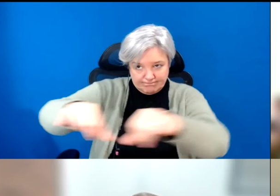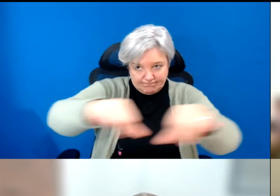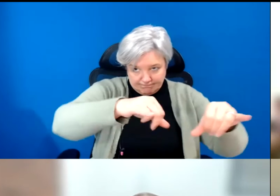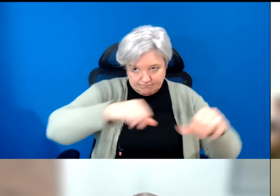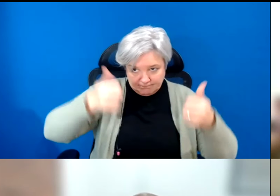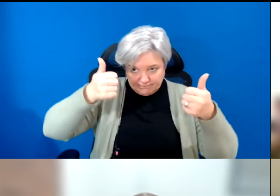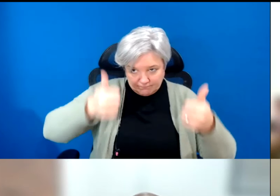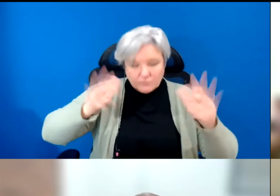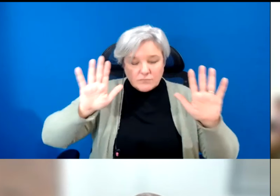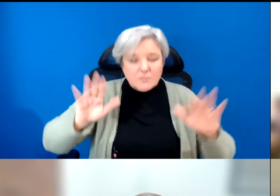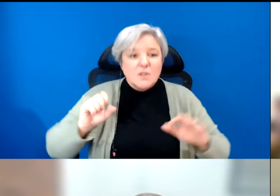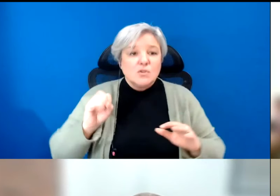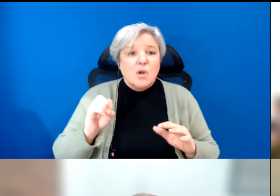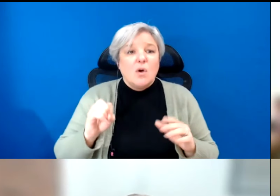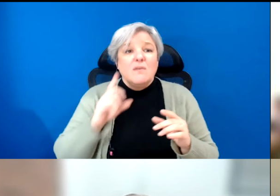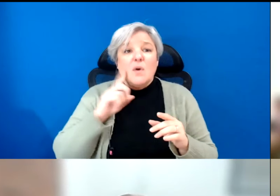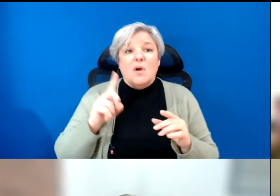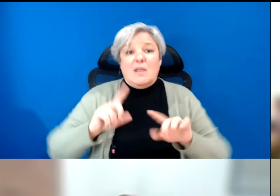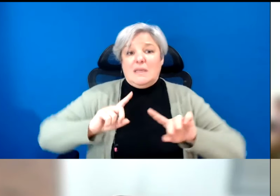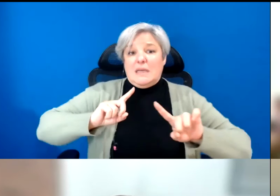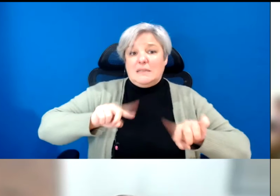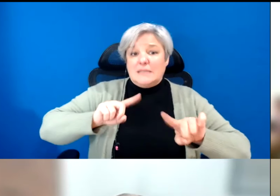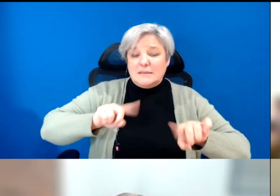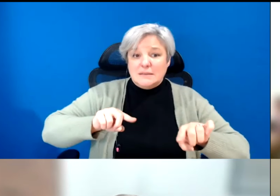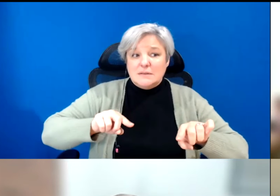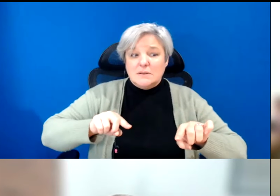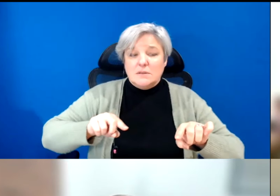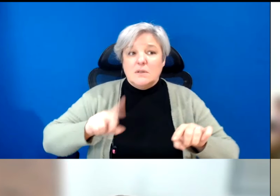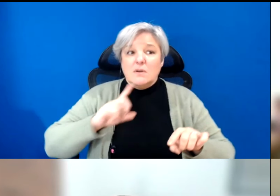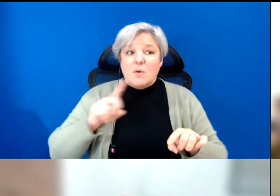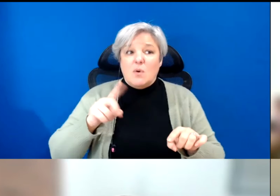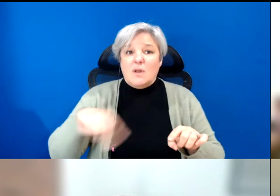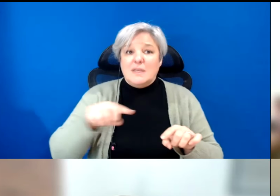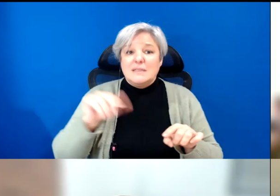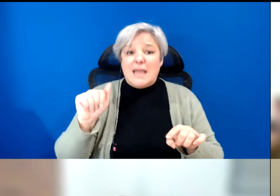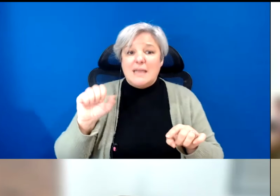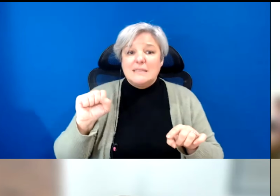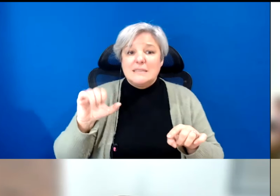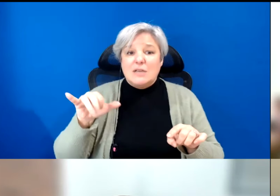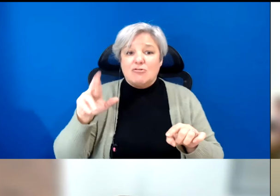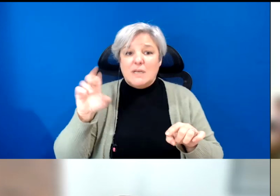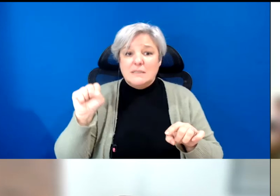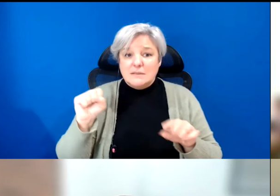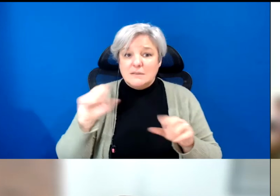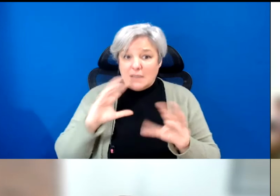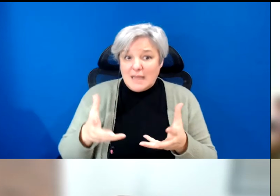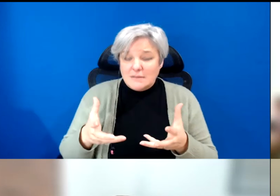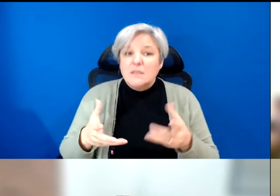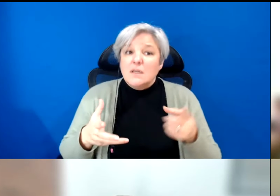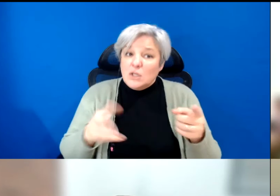And as far as the attendance for these asynchronous classes, you can either use that roll call